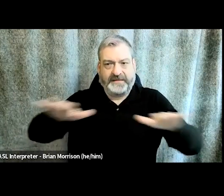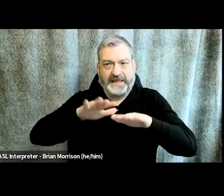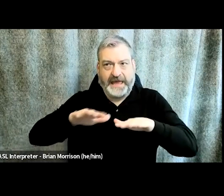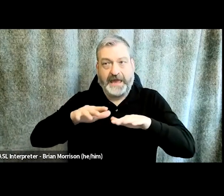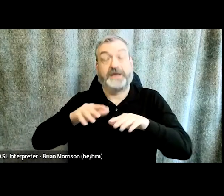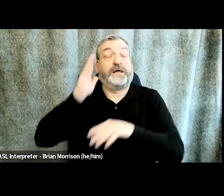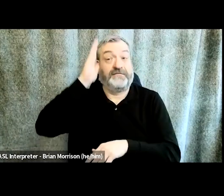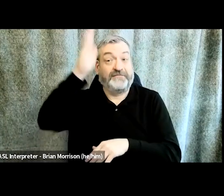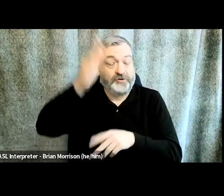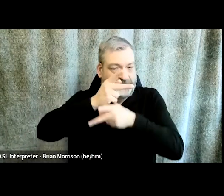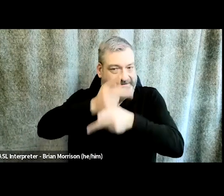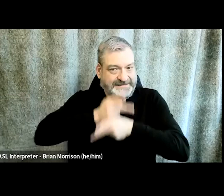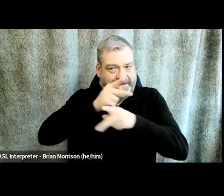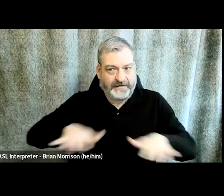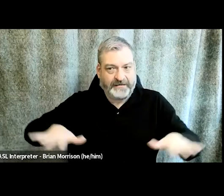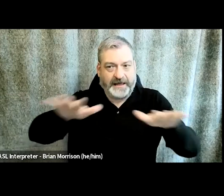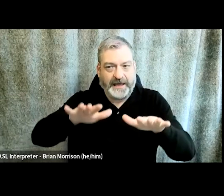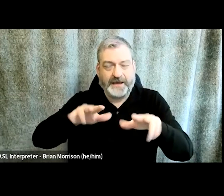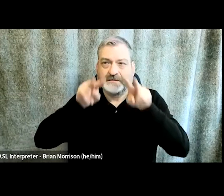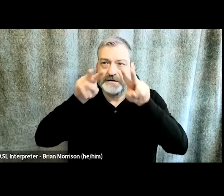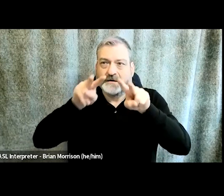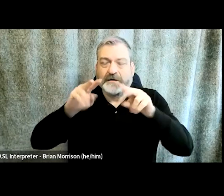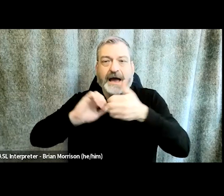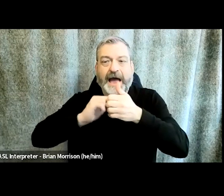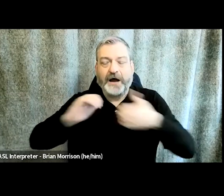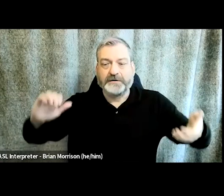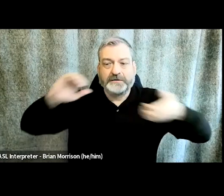and steward this relationship to the territory as settlers.